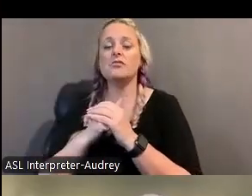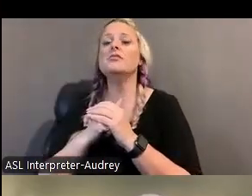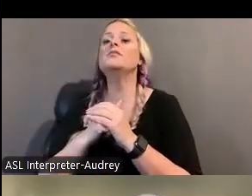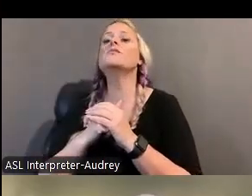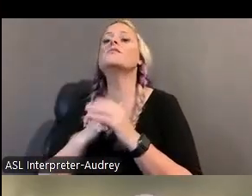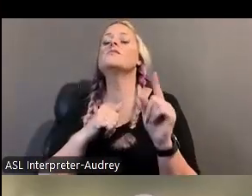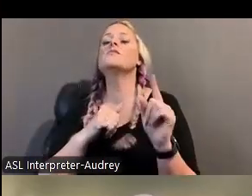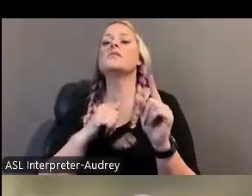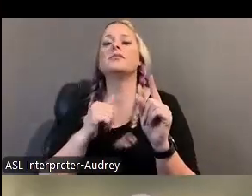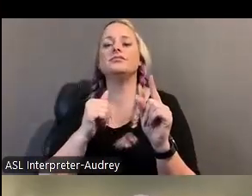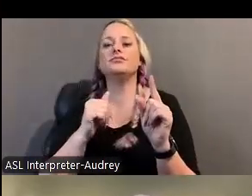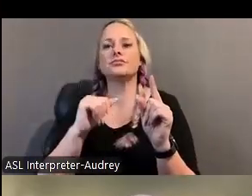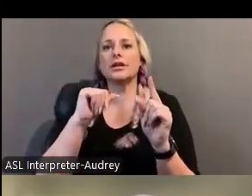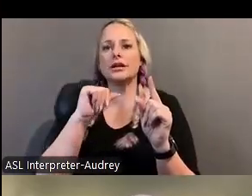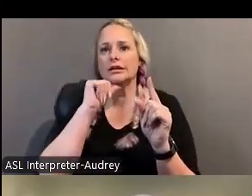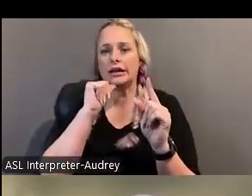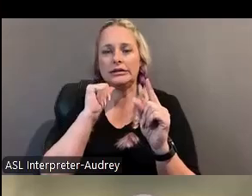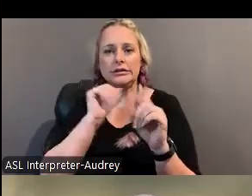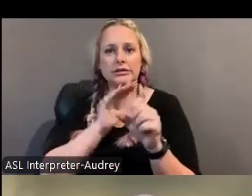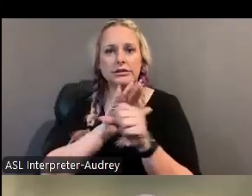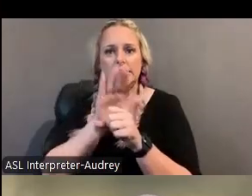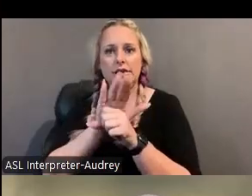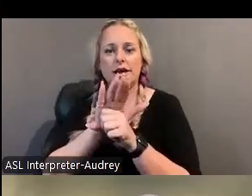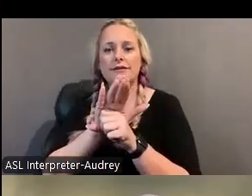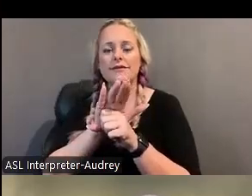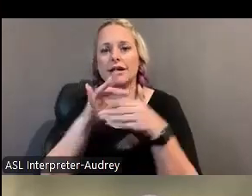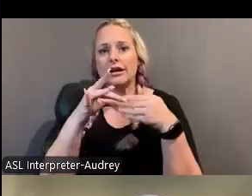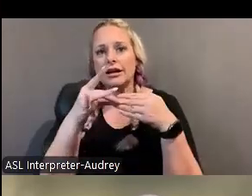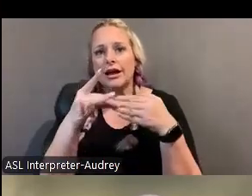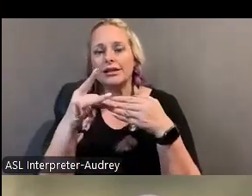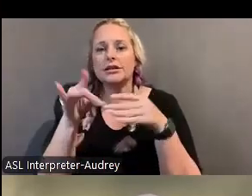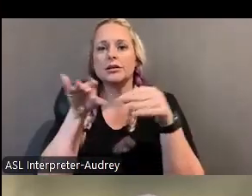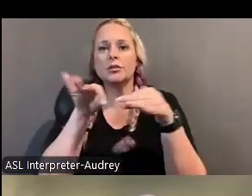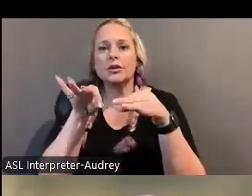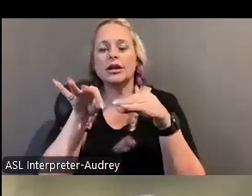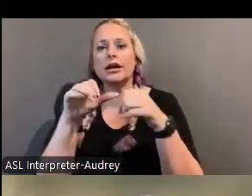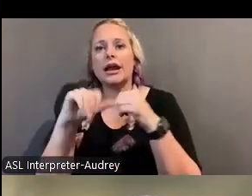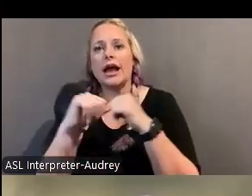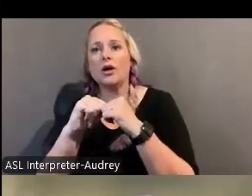a lack of practical guidance for implementing digital interventions with consideration for